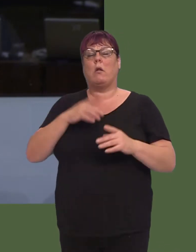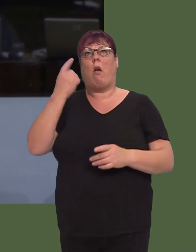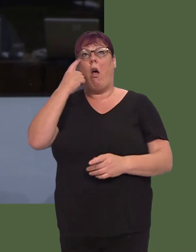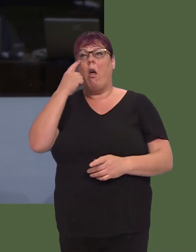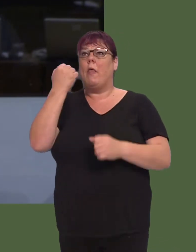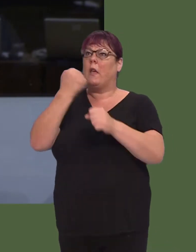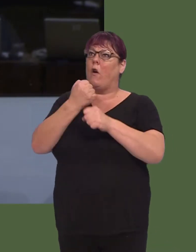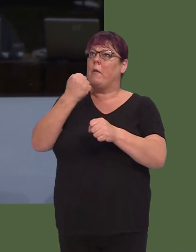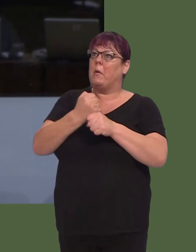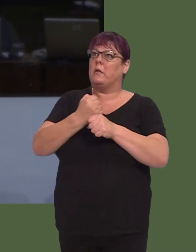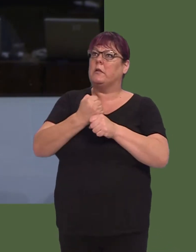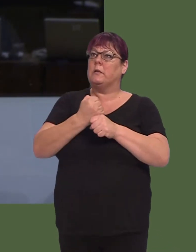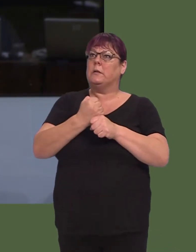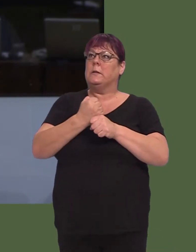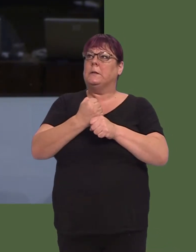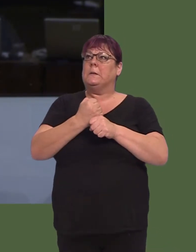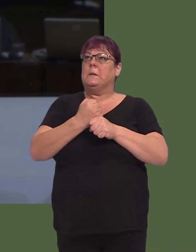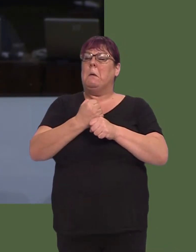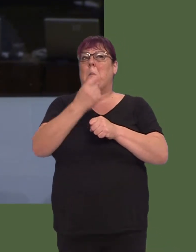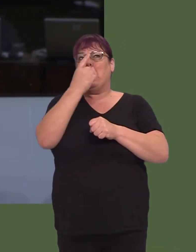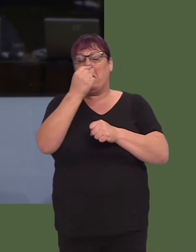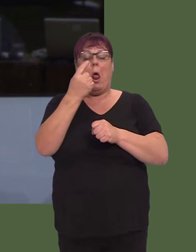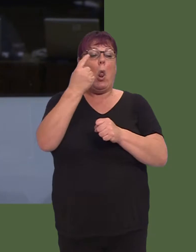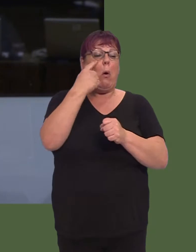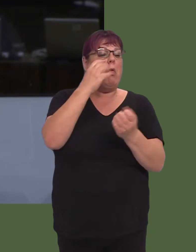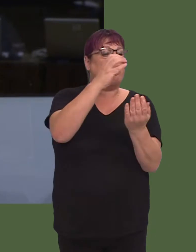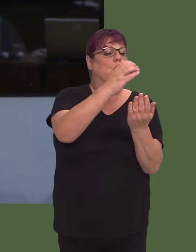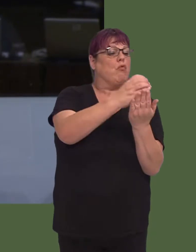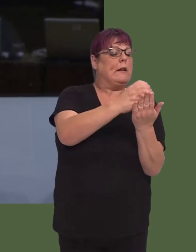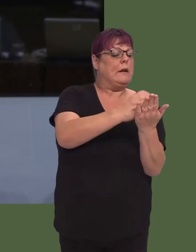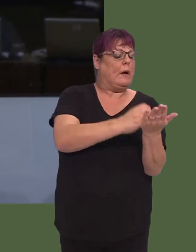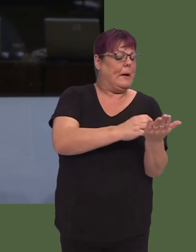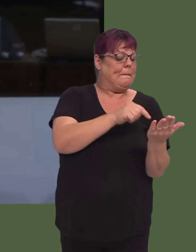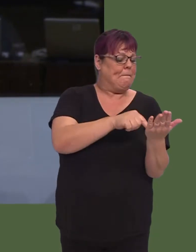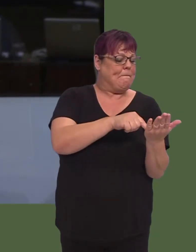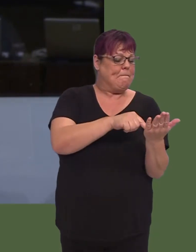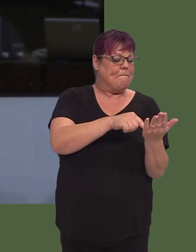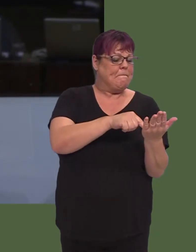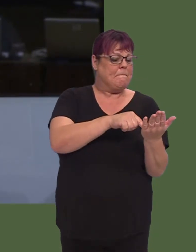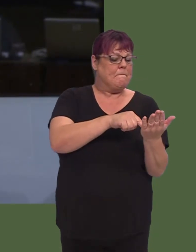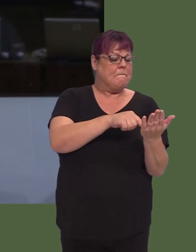in detail if it has to establish that it may be, in terms of the criteria set out, a decision